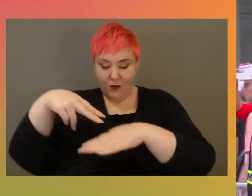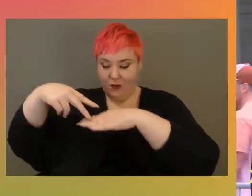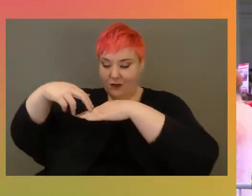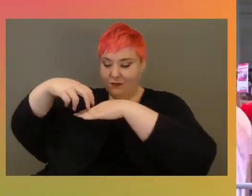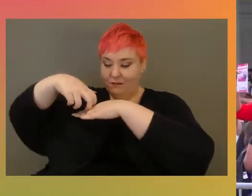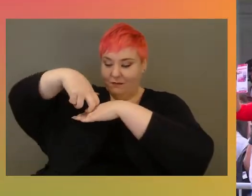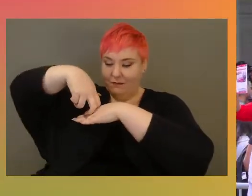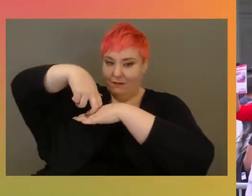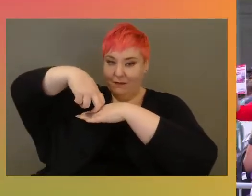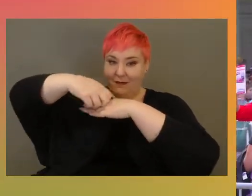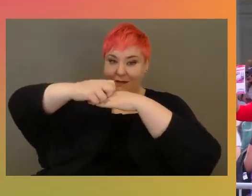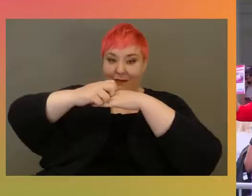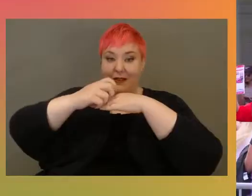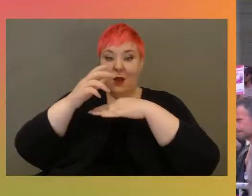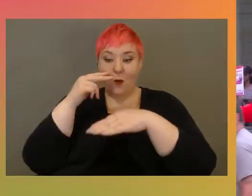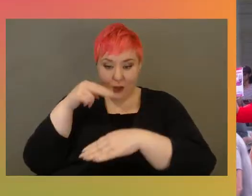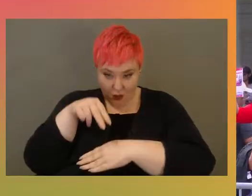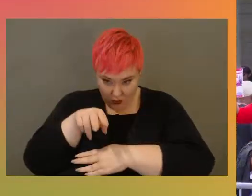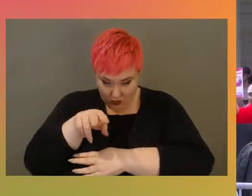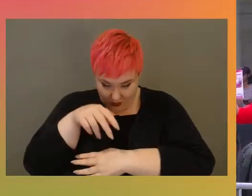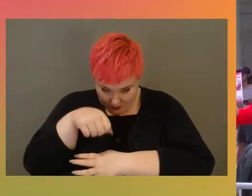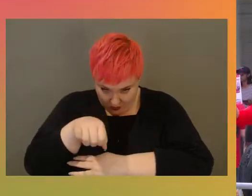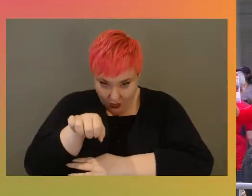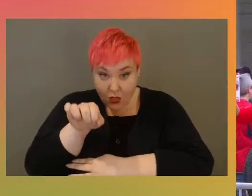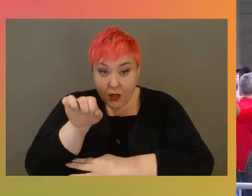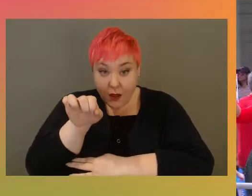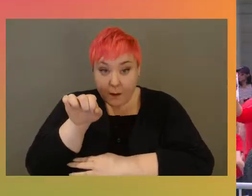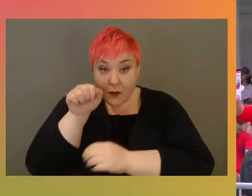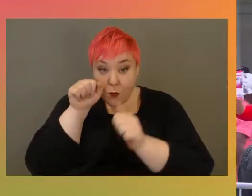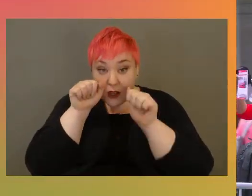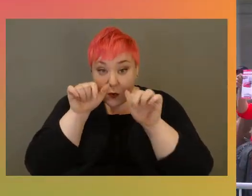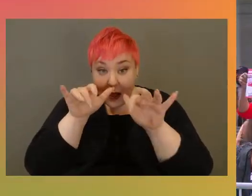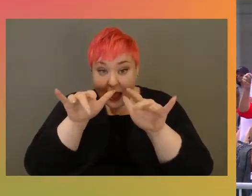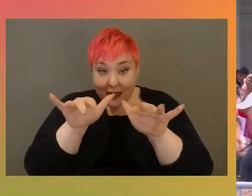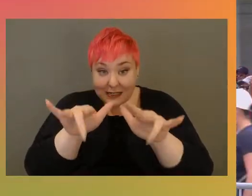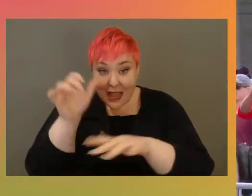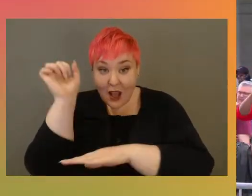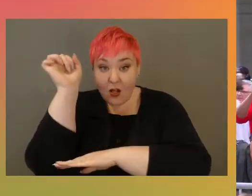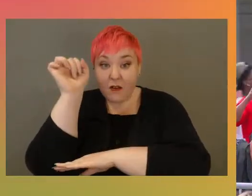WALK YOUR FEET FORWARD UNTIL THEY ARE RIGHT IN BETWEEN YOUR HANDS.